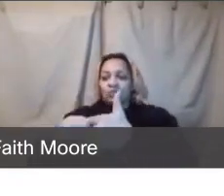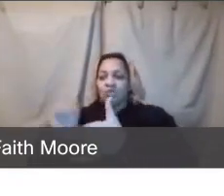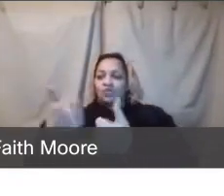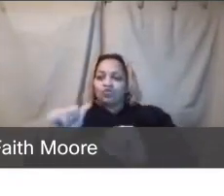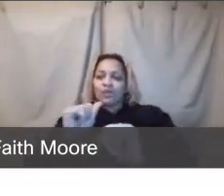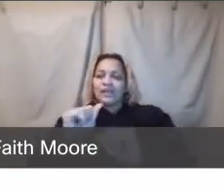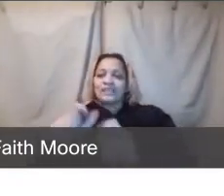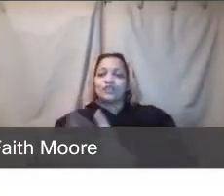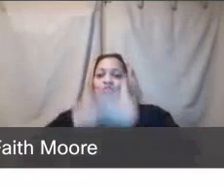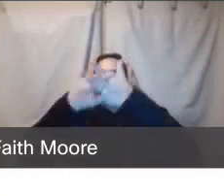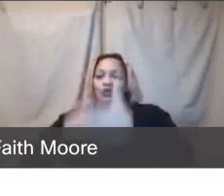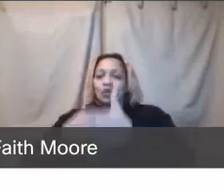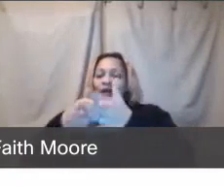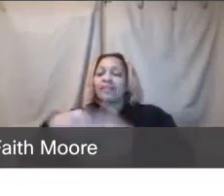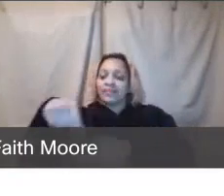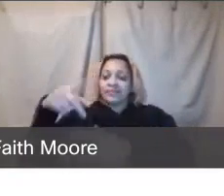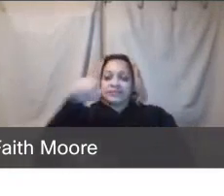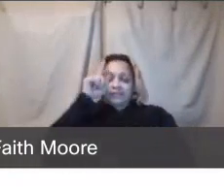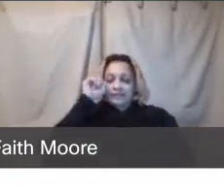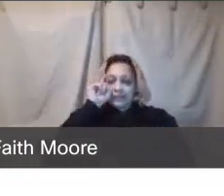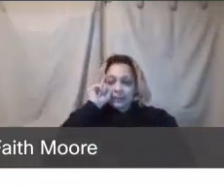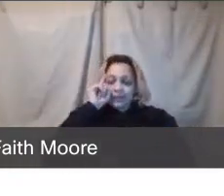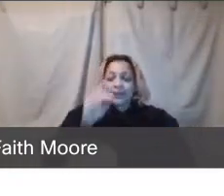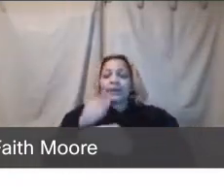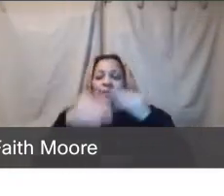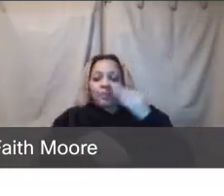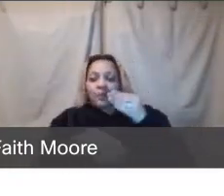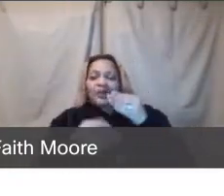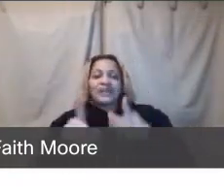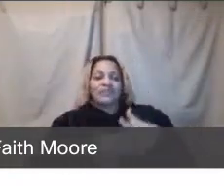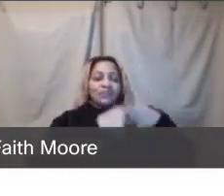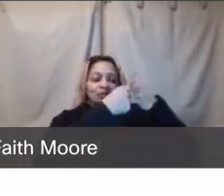Completed and implemented, and then drew and her team are going to give us.